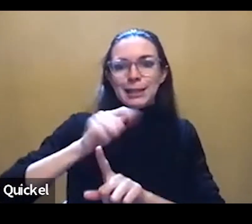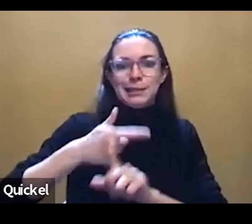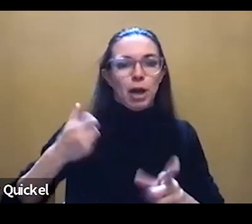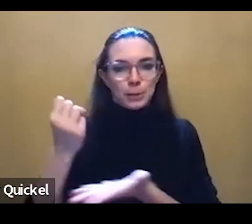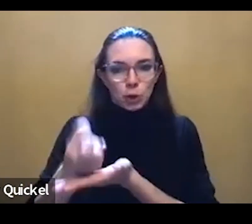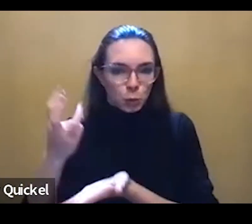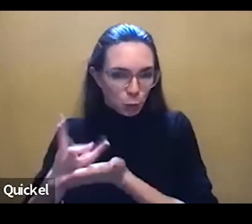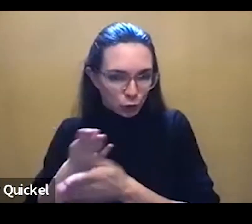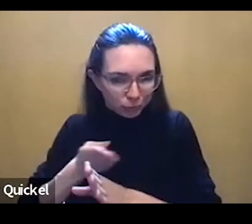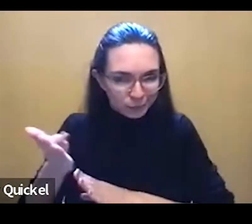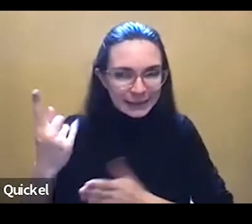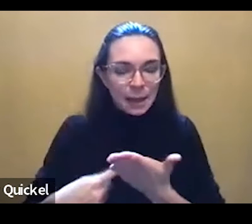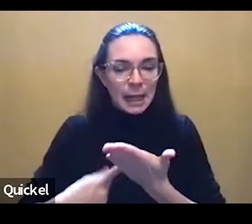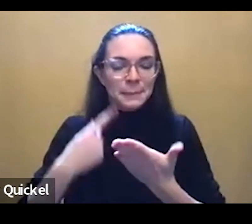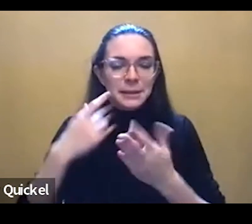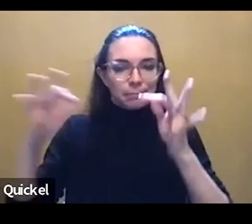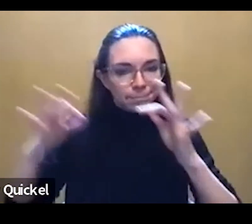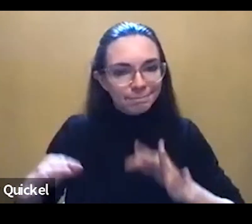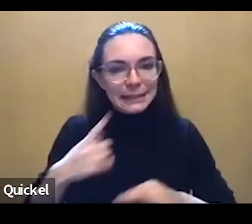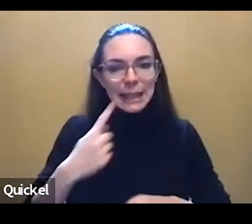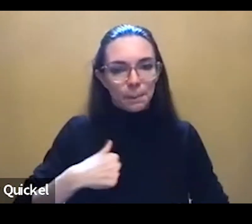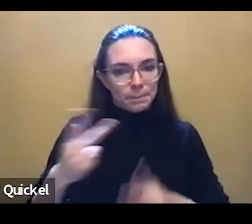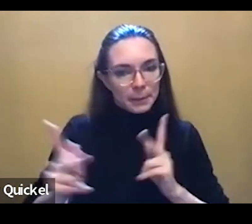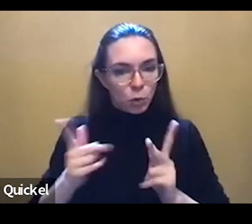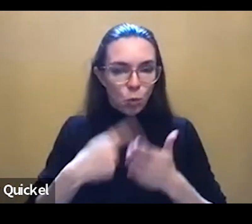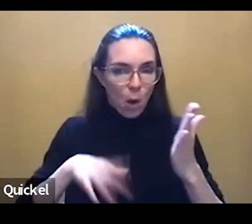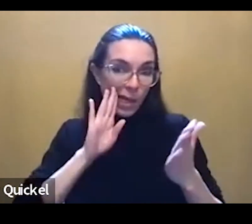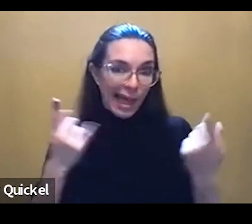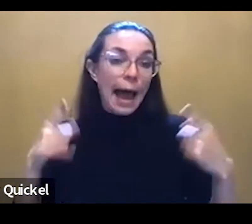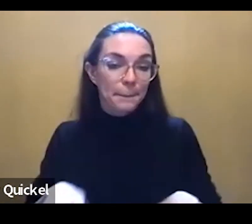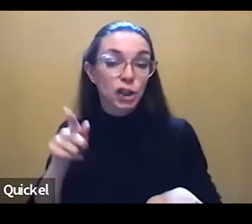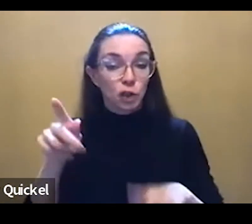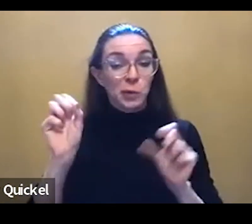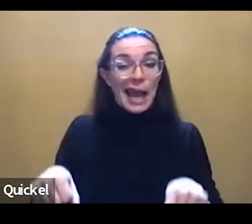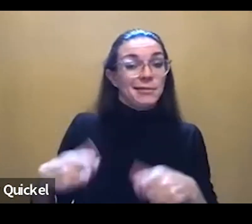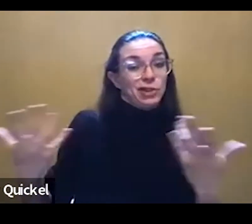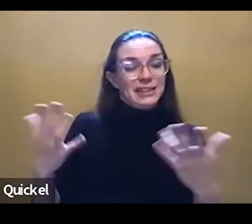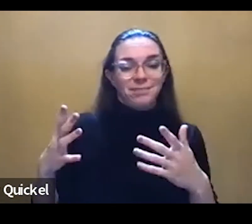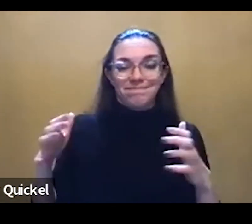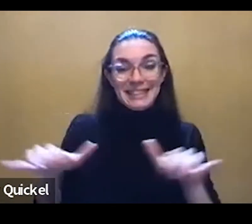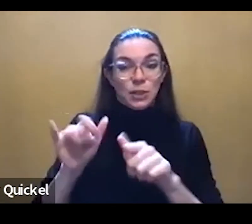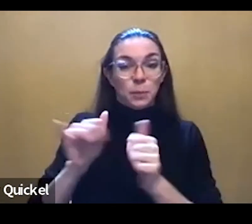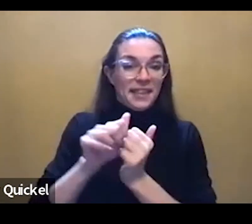I just tell people what will happen and they can just deal with it. Sometimes I pull out the motivational